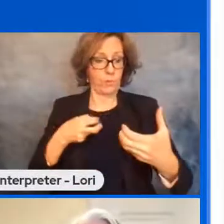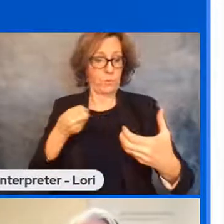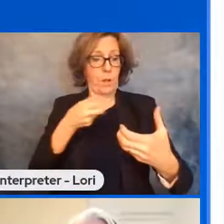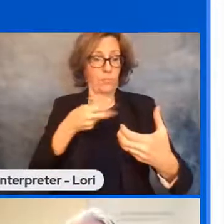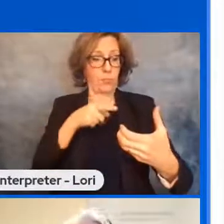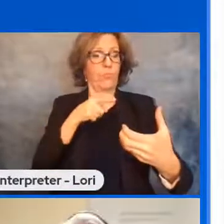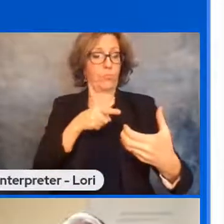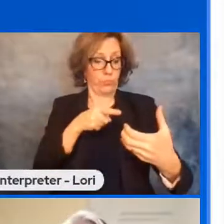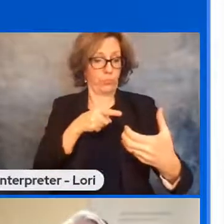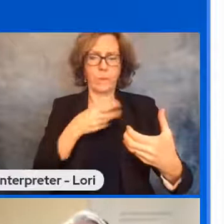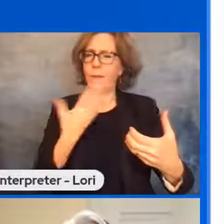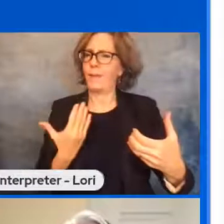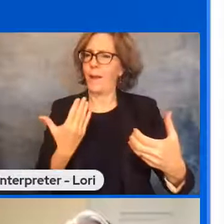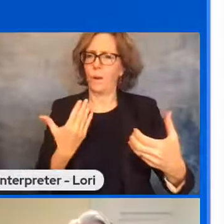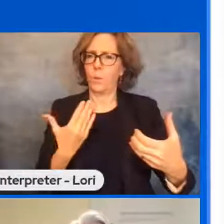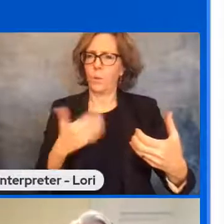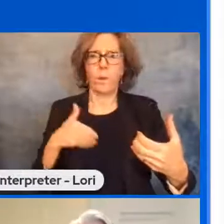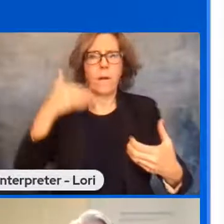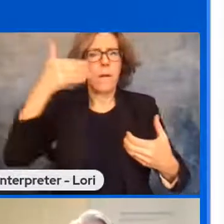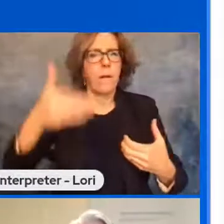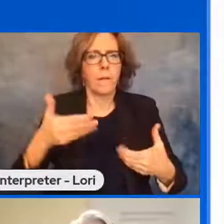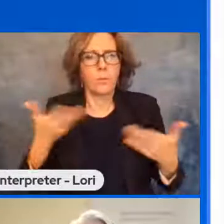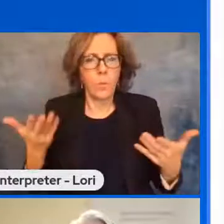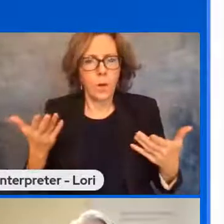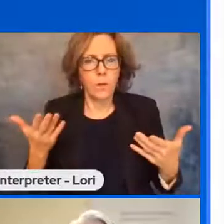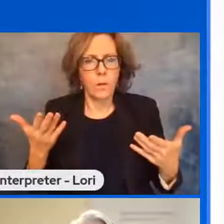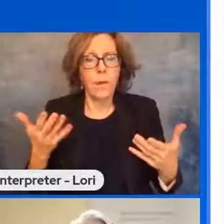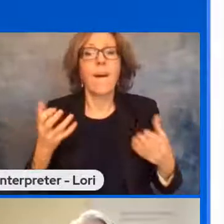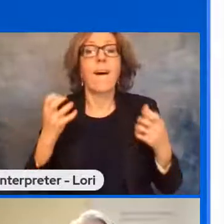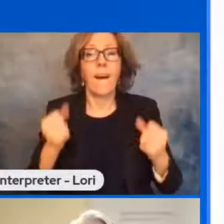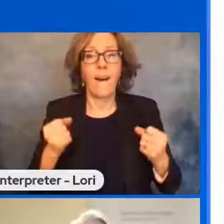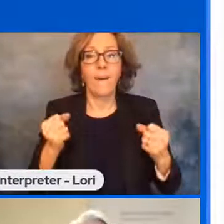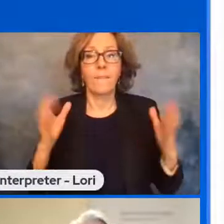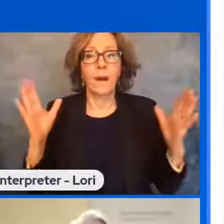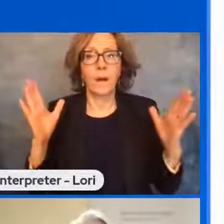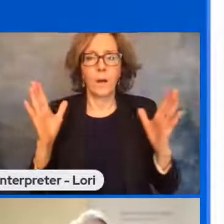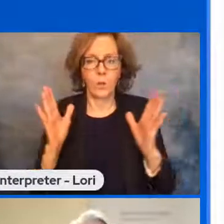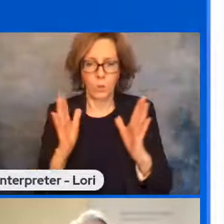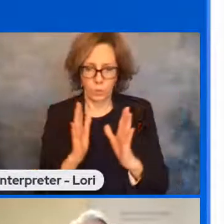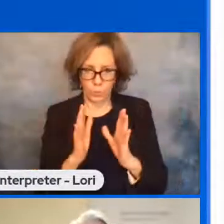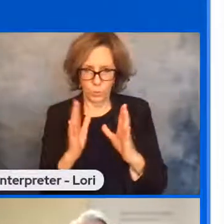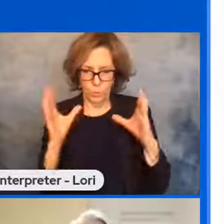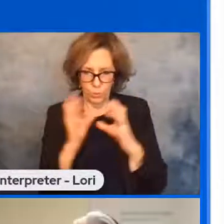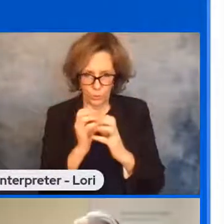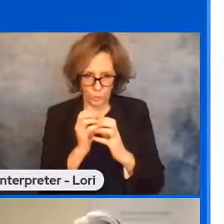and shrunk it into a local model. So what this means now for English--